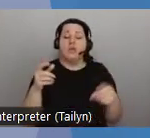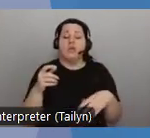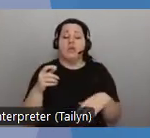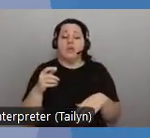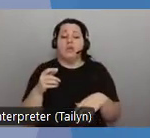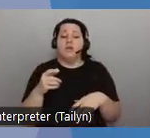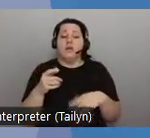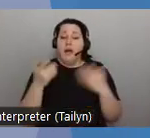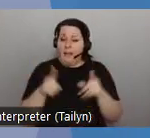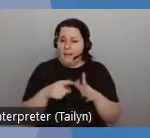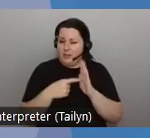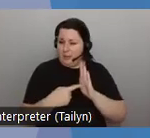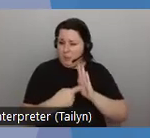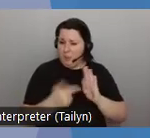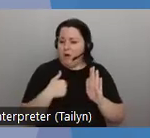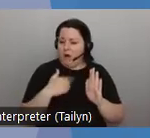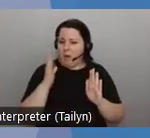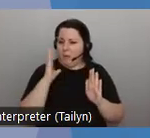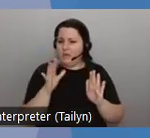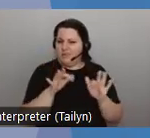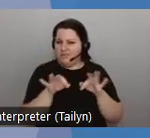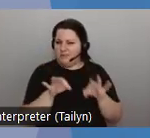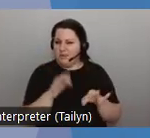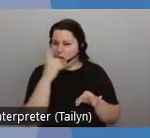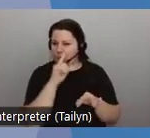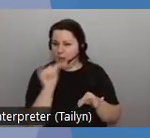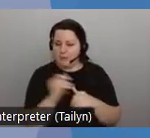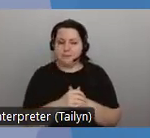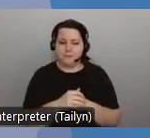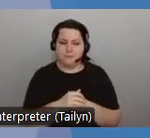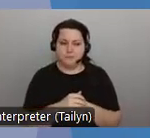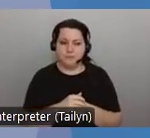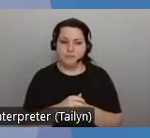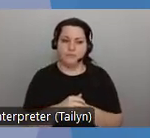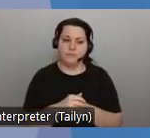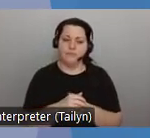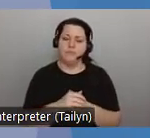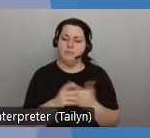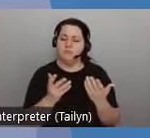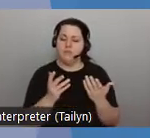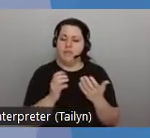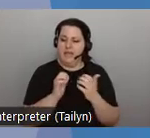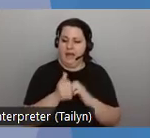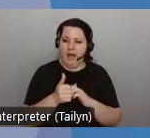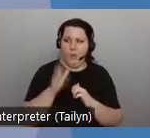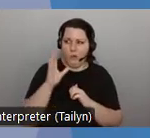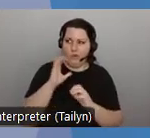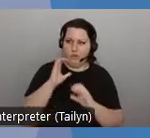your document with heading 1 is generally considered best practice and why go to the demonstration part I'll go into more depth about how this